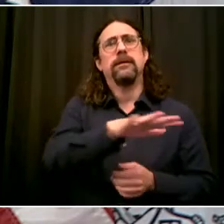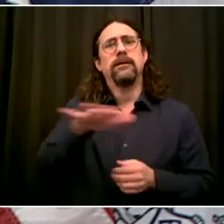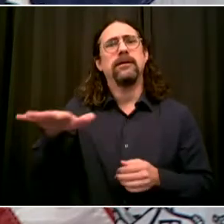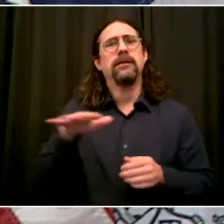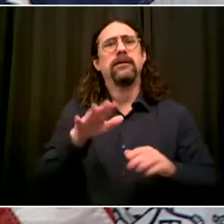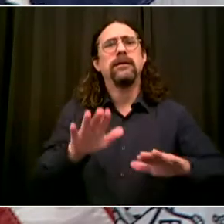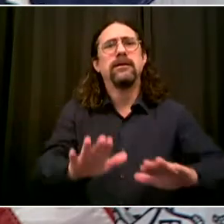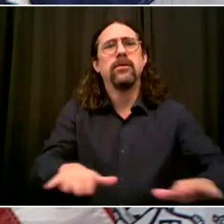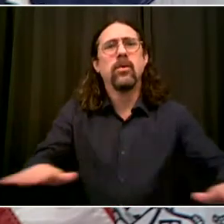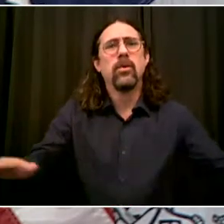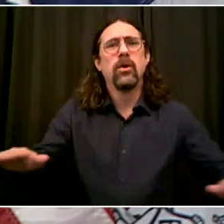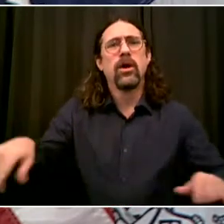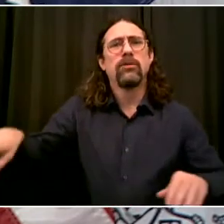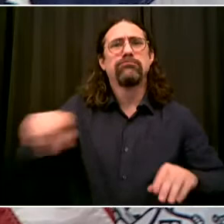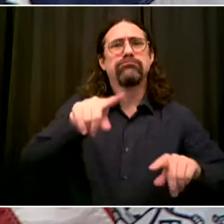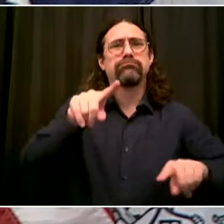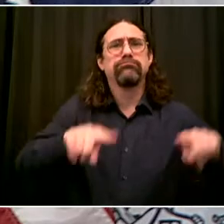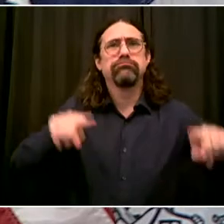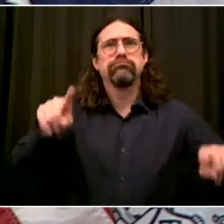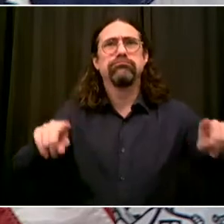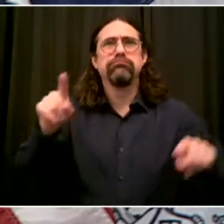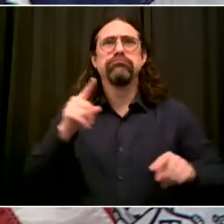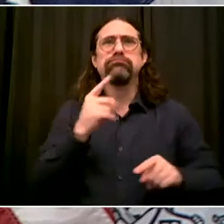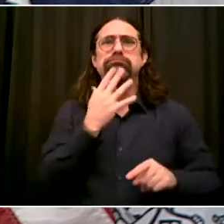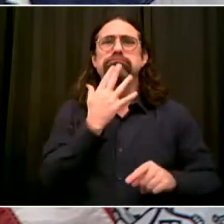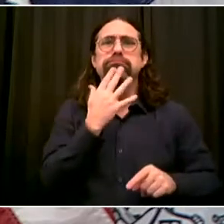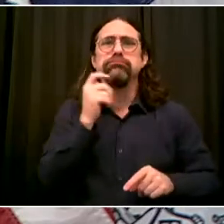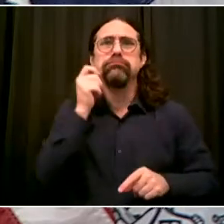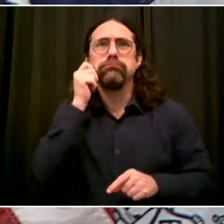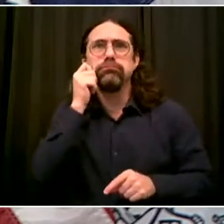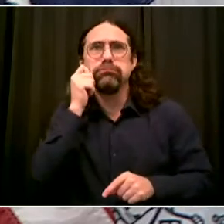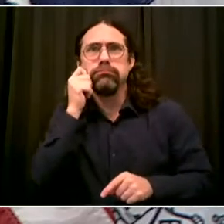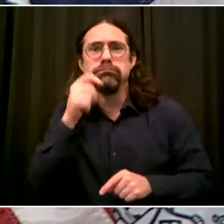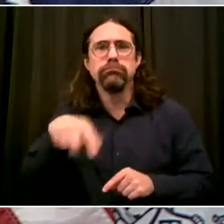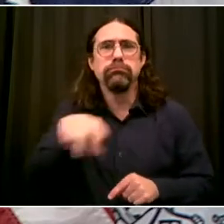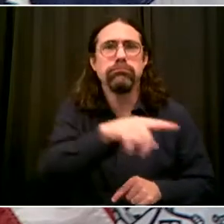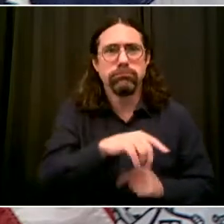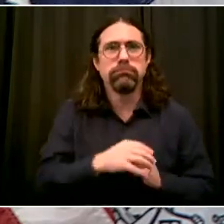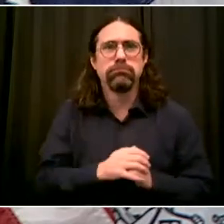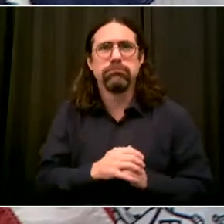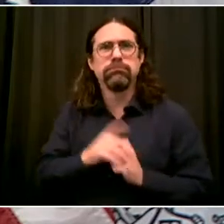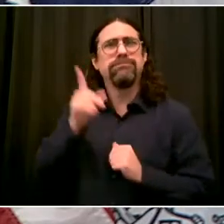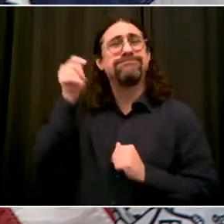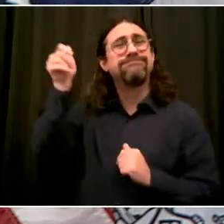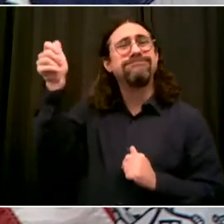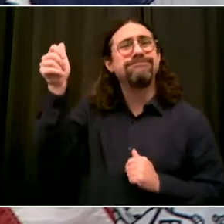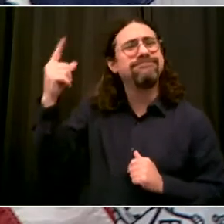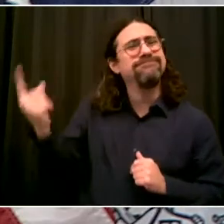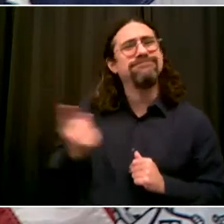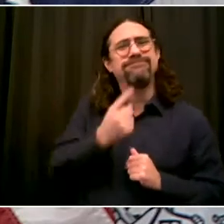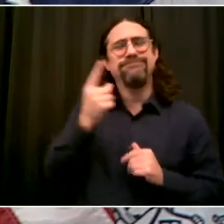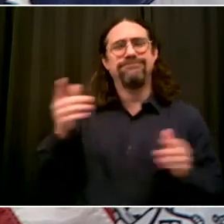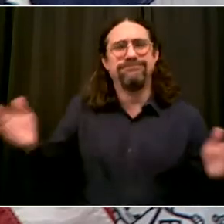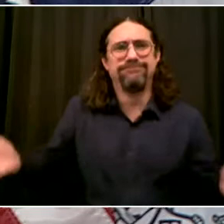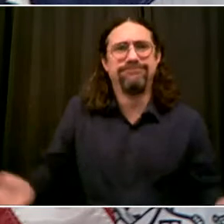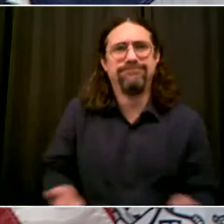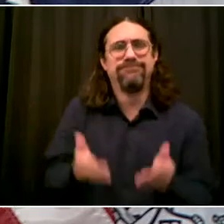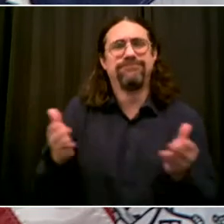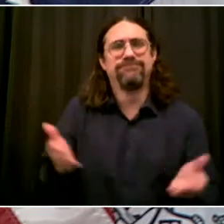YOU CAN BE MAYOR TOO. AND HE WAS TRYING TO ENCOURAGE THEM. ANDNDE H WOULDLD TRY AND TREAT PEOPLE WITHTH LOVE,